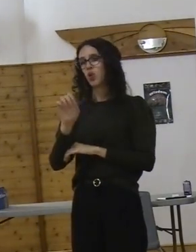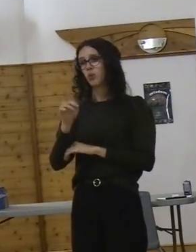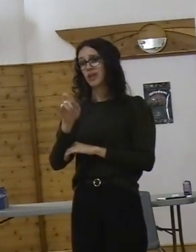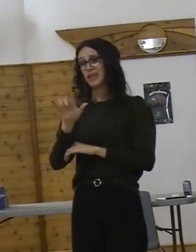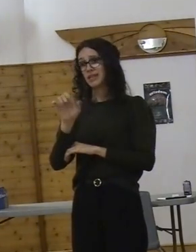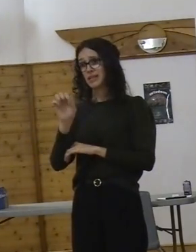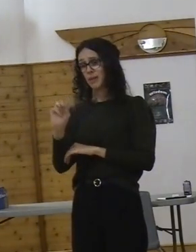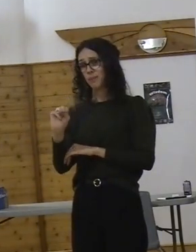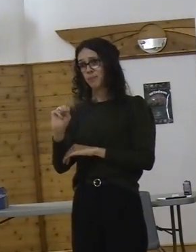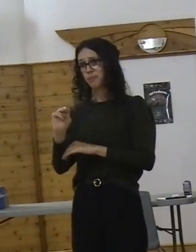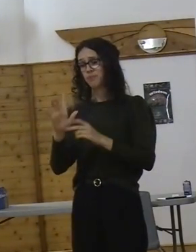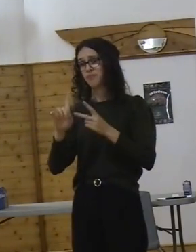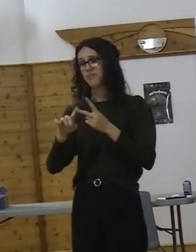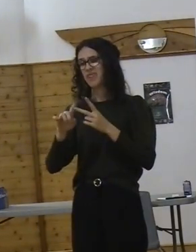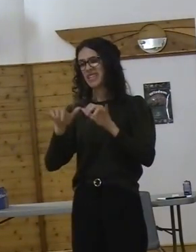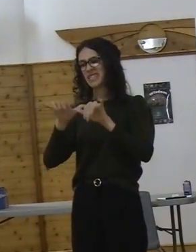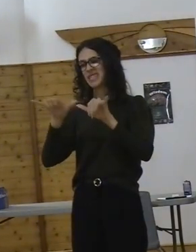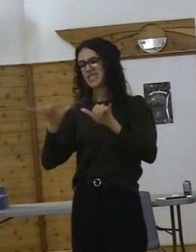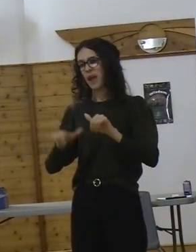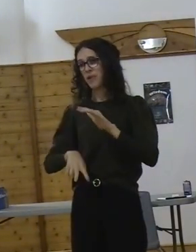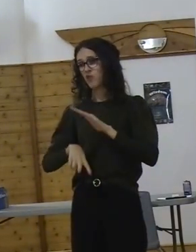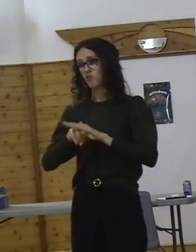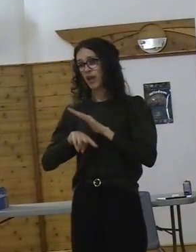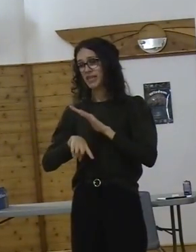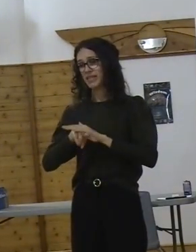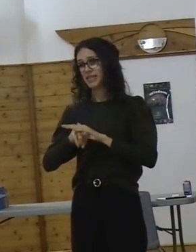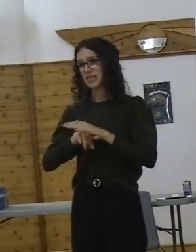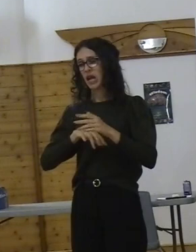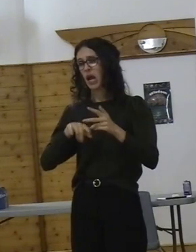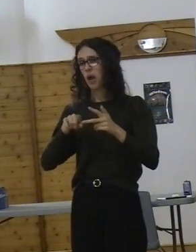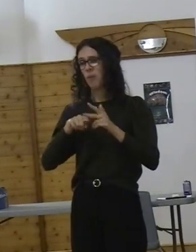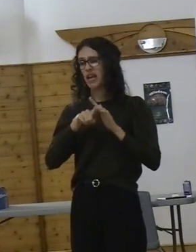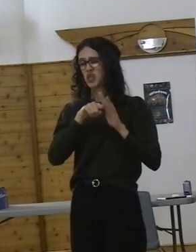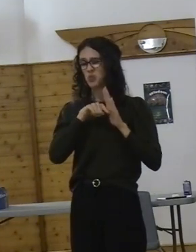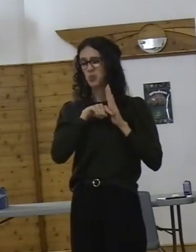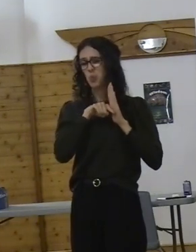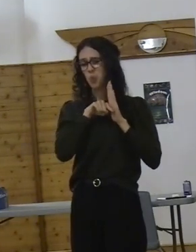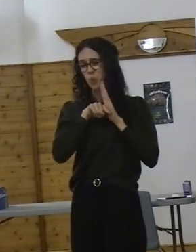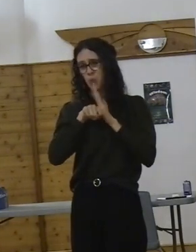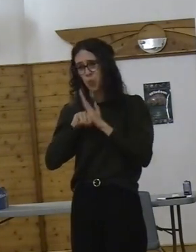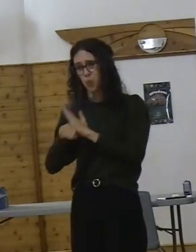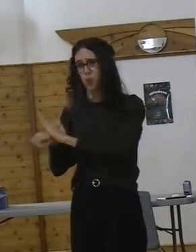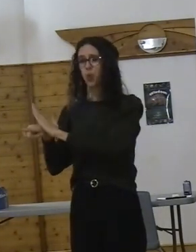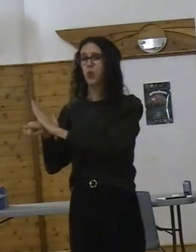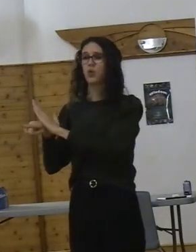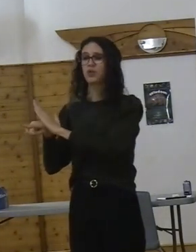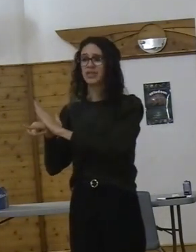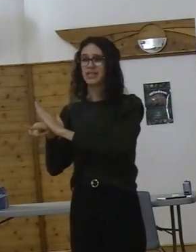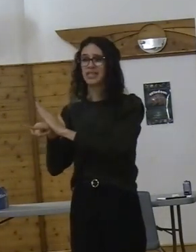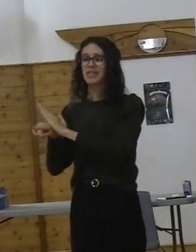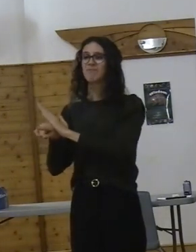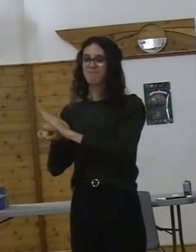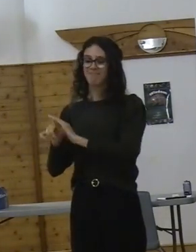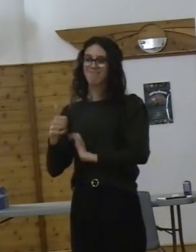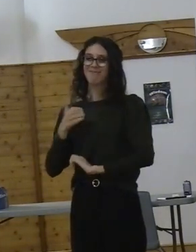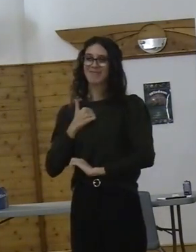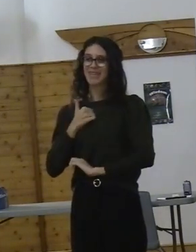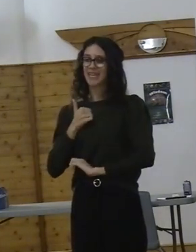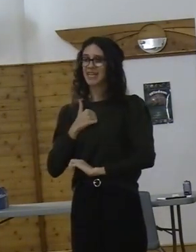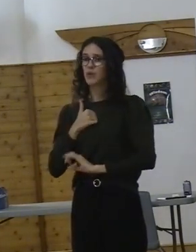equal genocide in our country and it's alive and it's well but look around us for a room